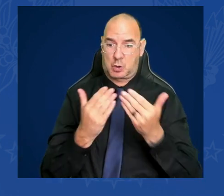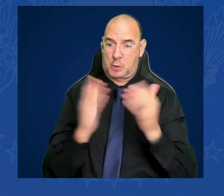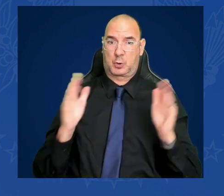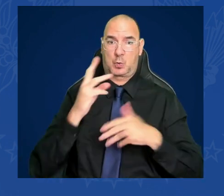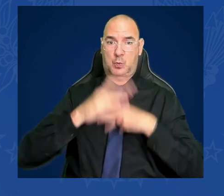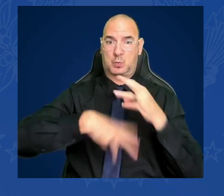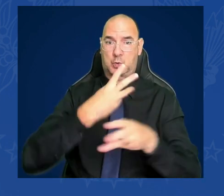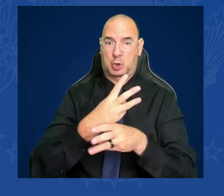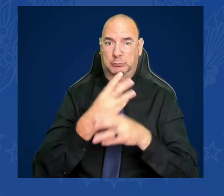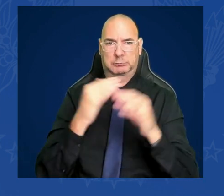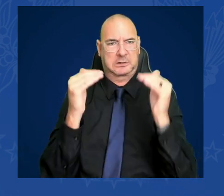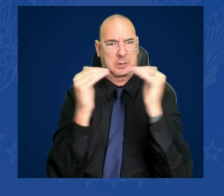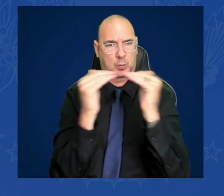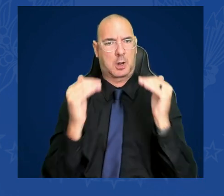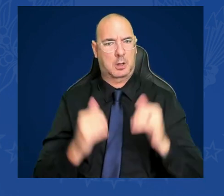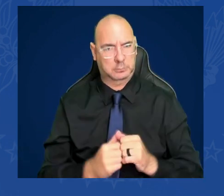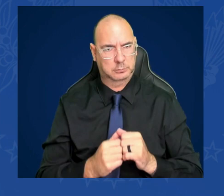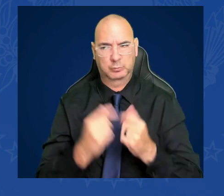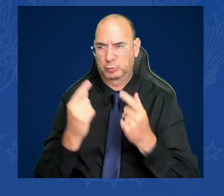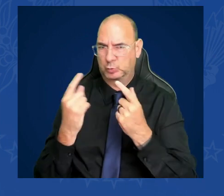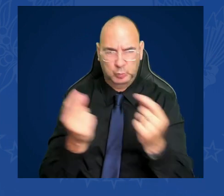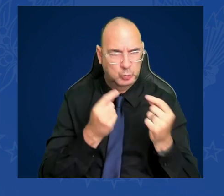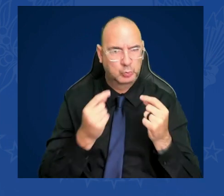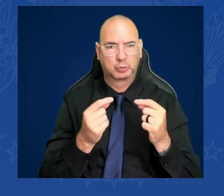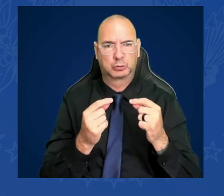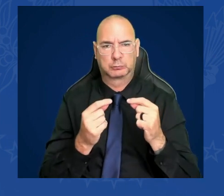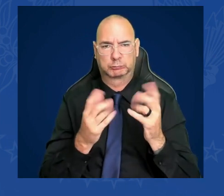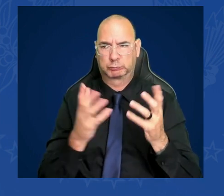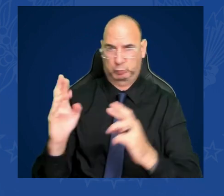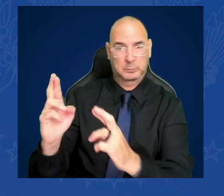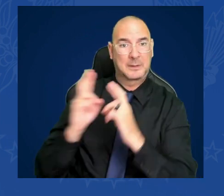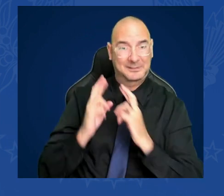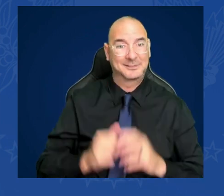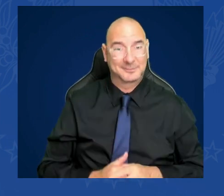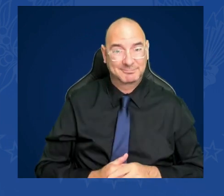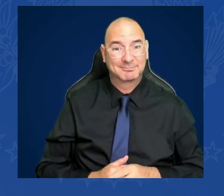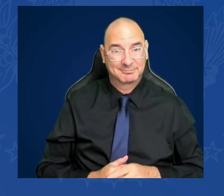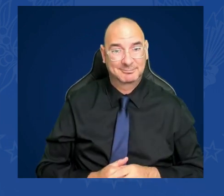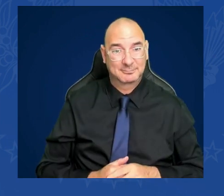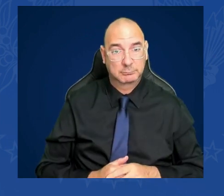And to be clear, if our nation is to be strong abroad,